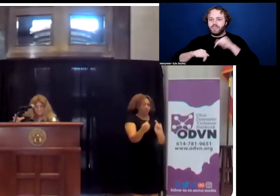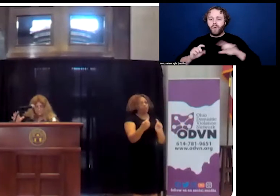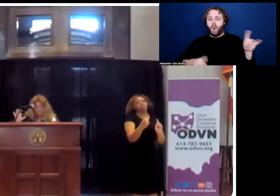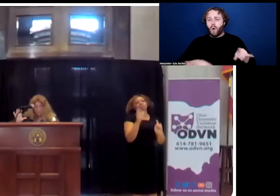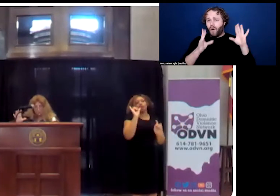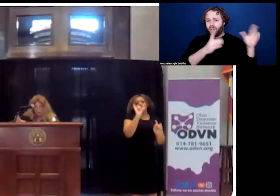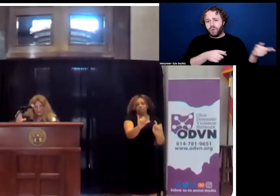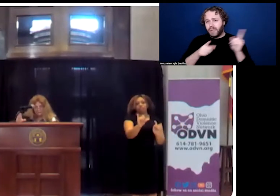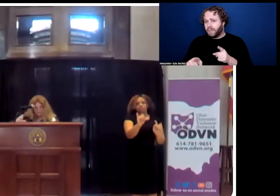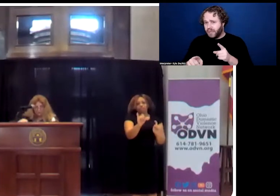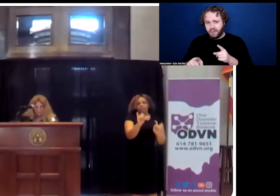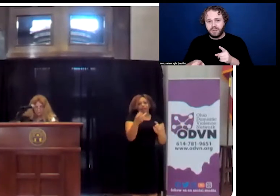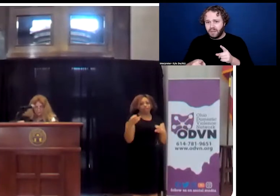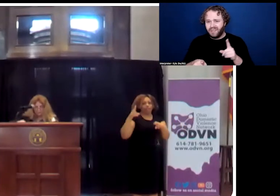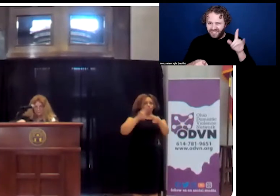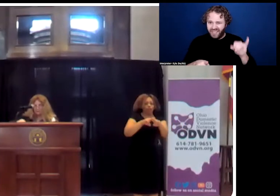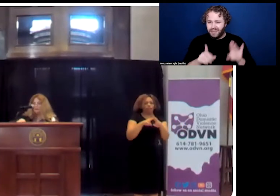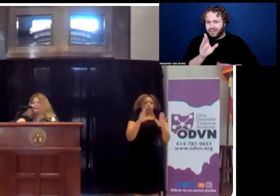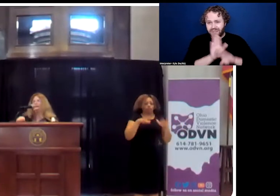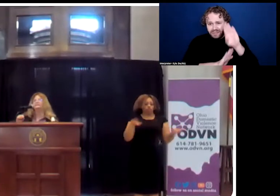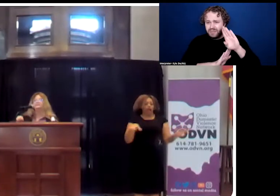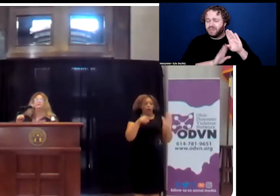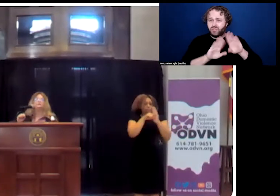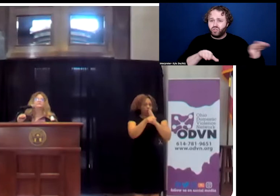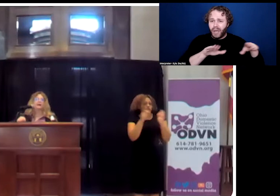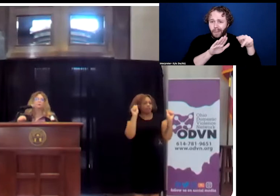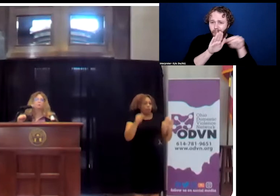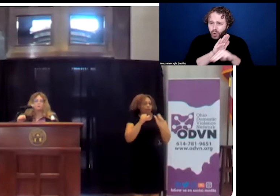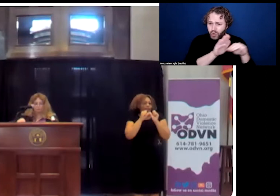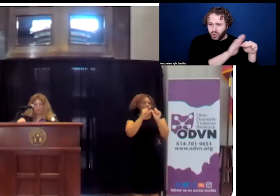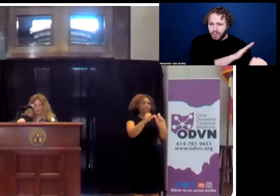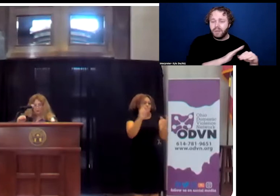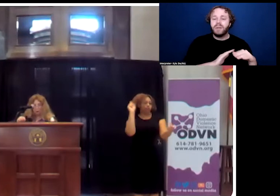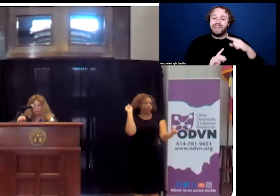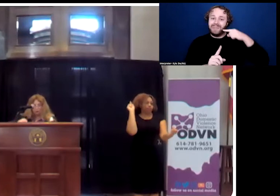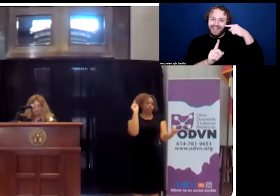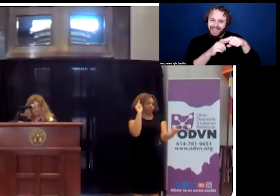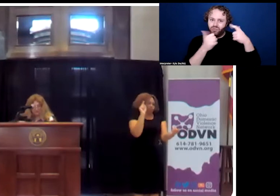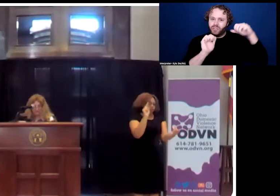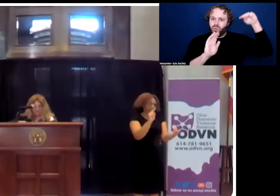rise in child murders and continue the downward trend in overall fatalities.